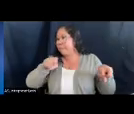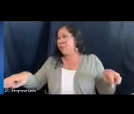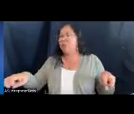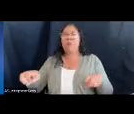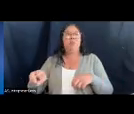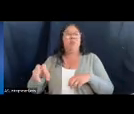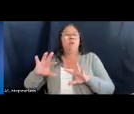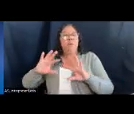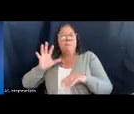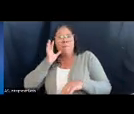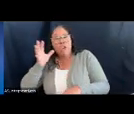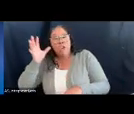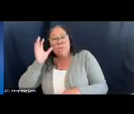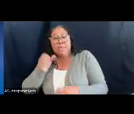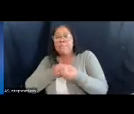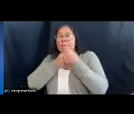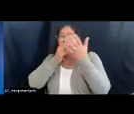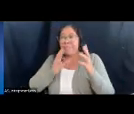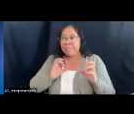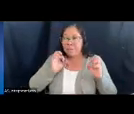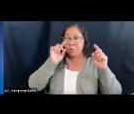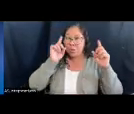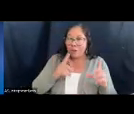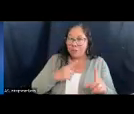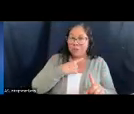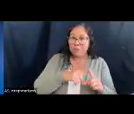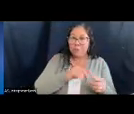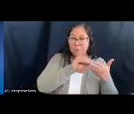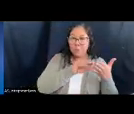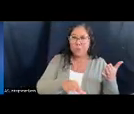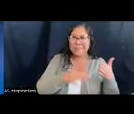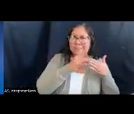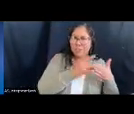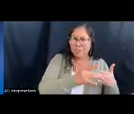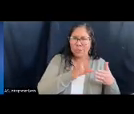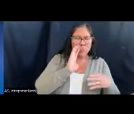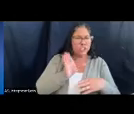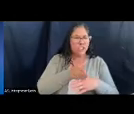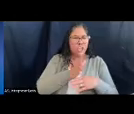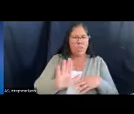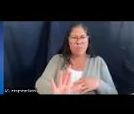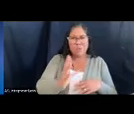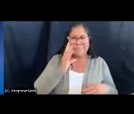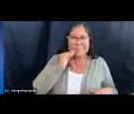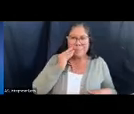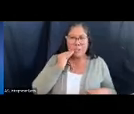leaders, and students who will share their lived experience, their insights, and strategies.